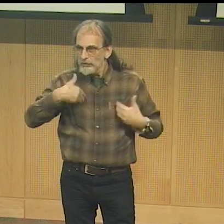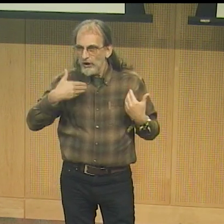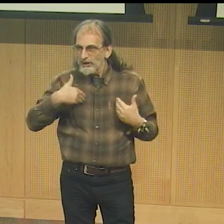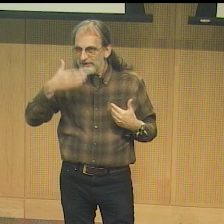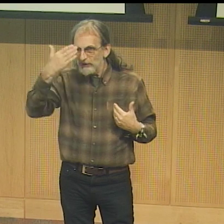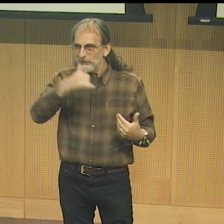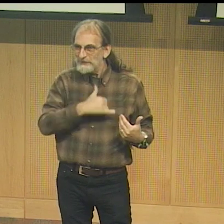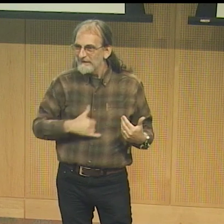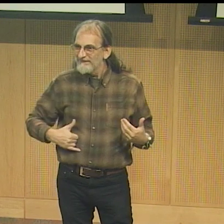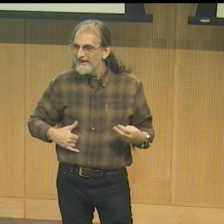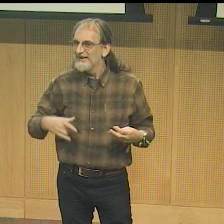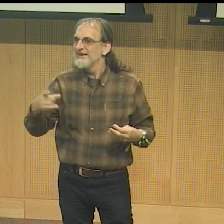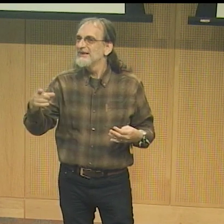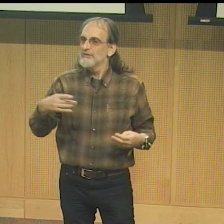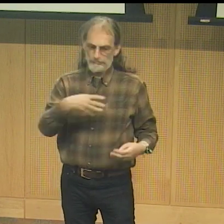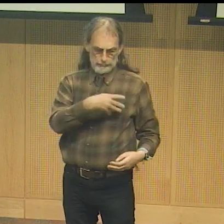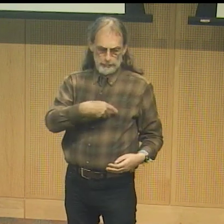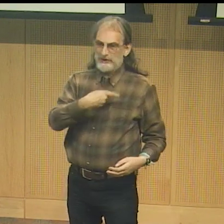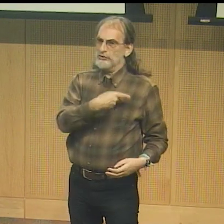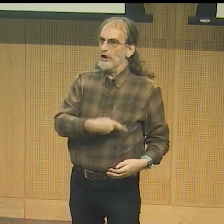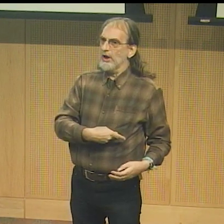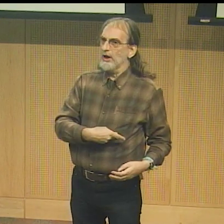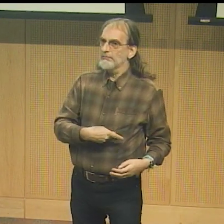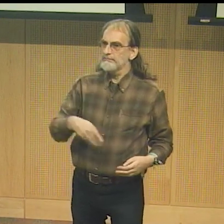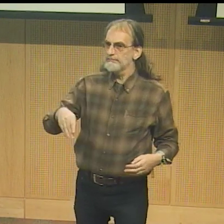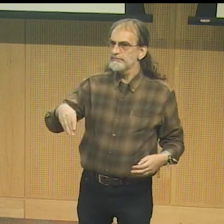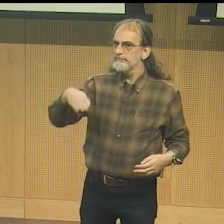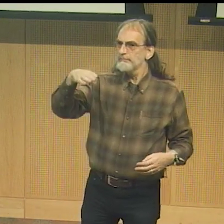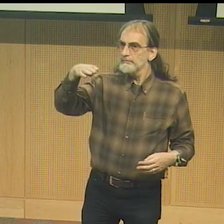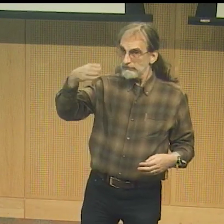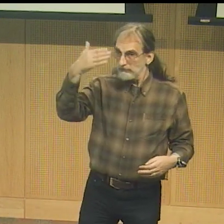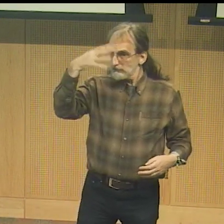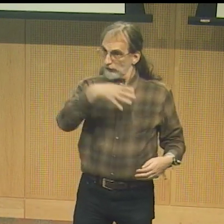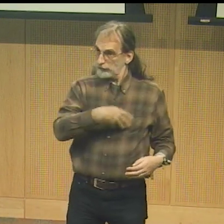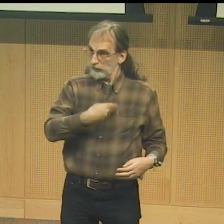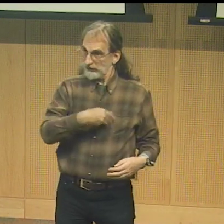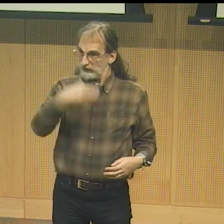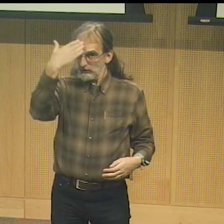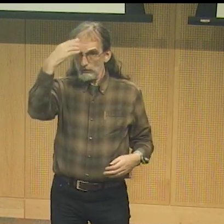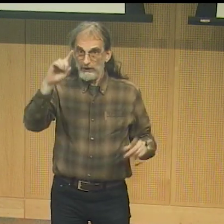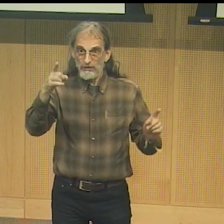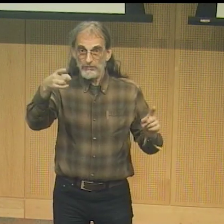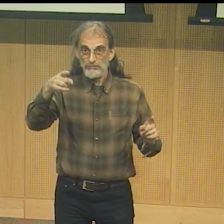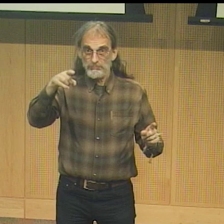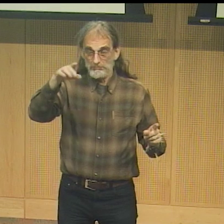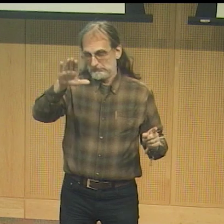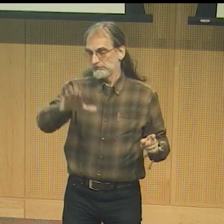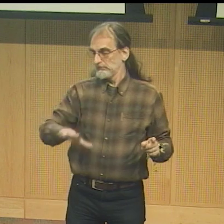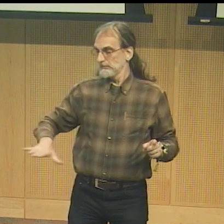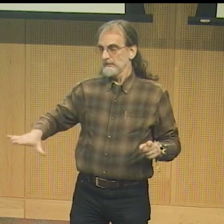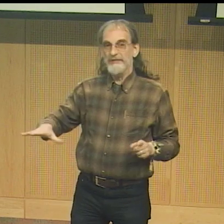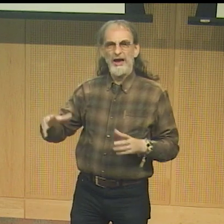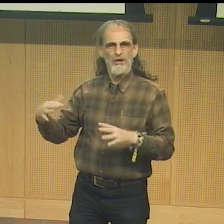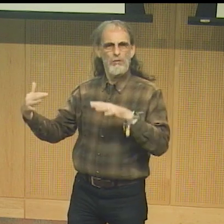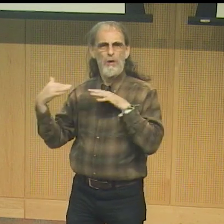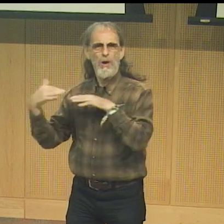I don't know if the young people know about the country of Yugoslavia. Are you familiar with Croatia and Yugoslavia?